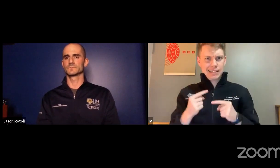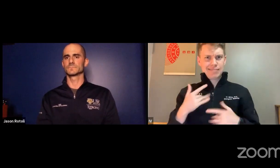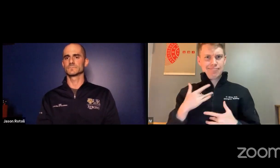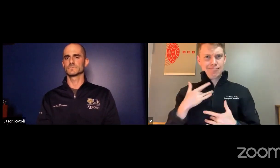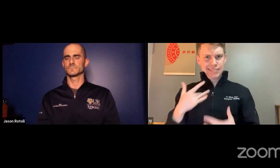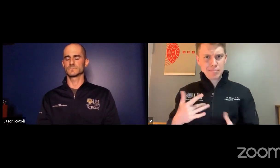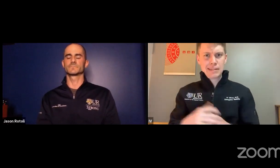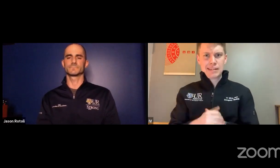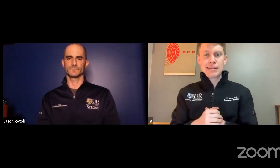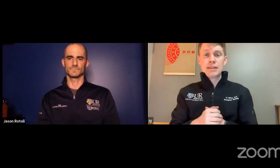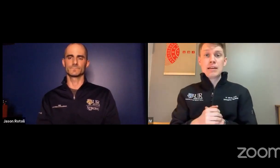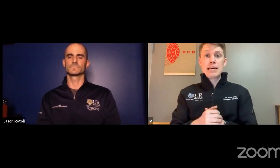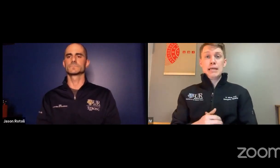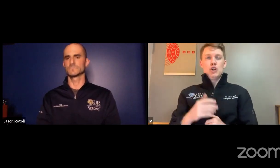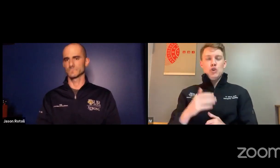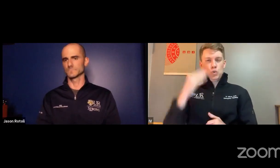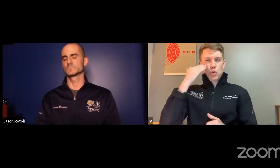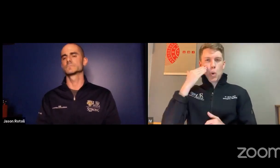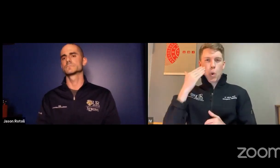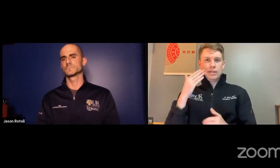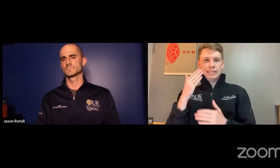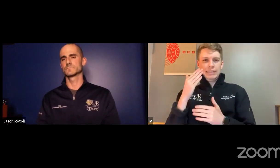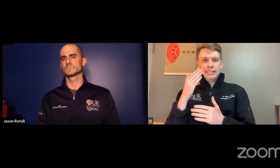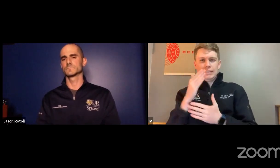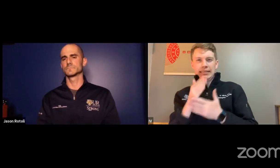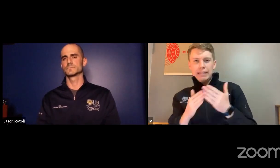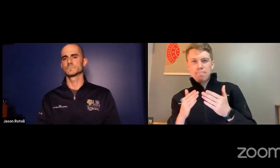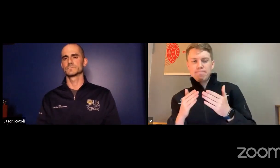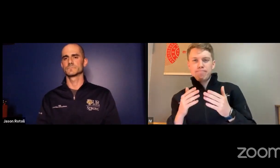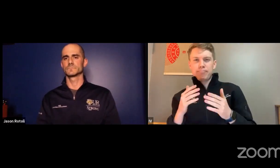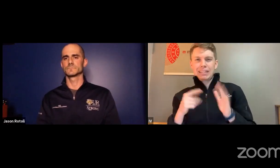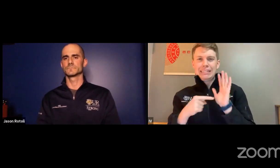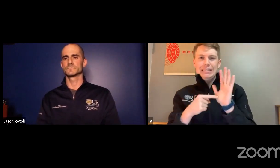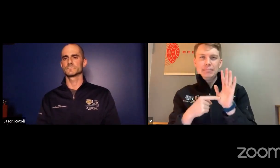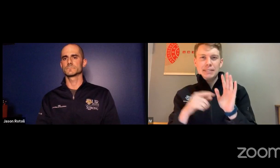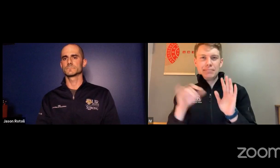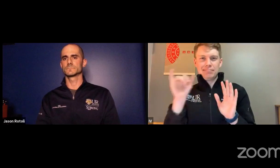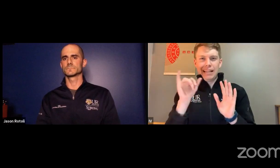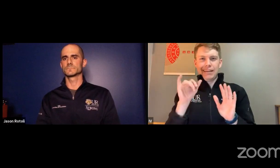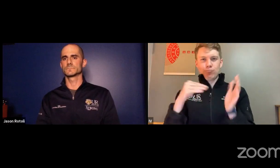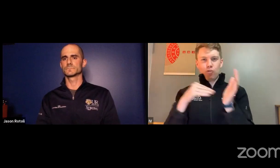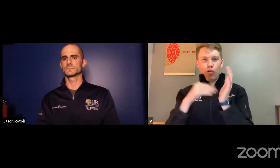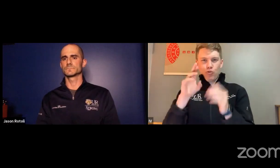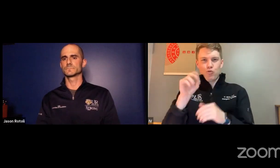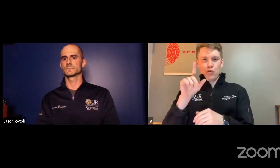questions and I missed what you said Dr. IV there, sorry. IV Mirus: One of the